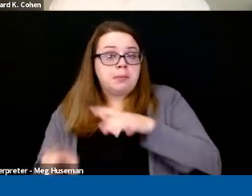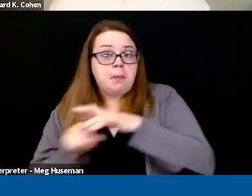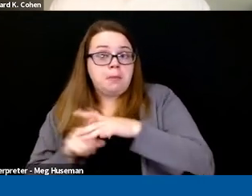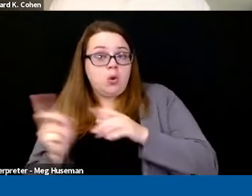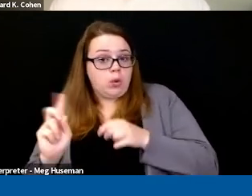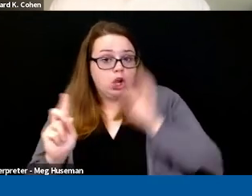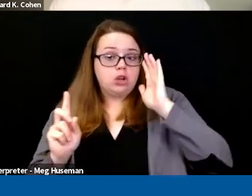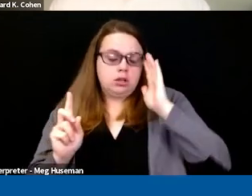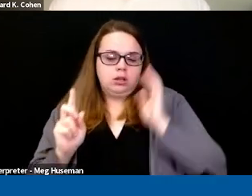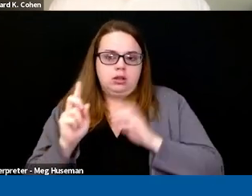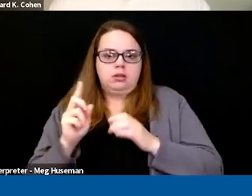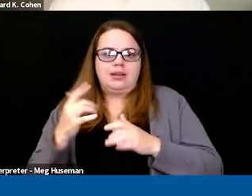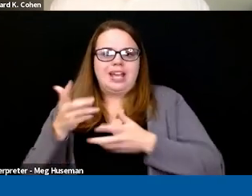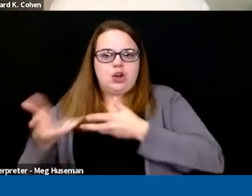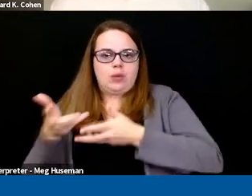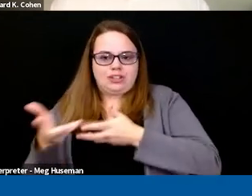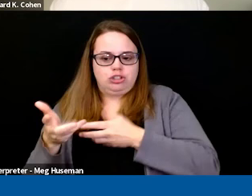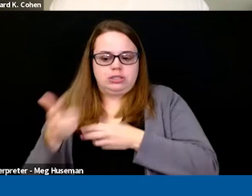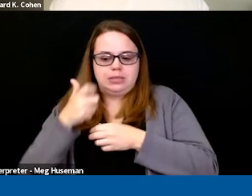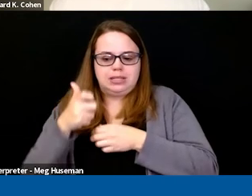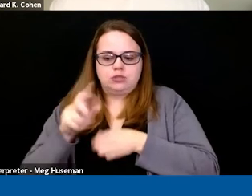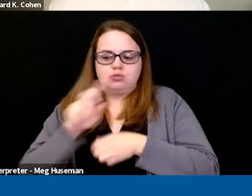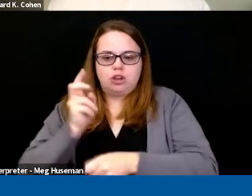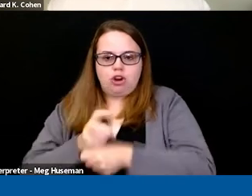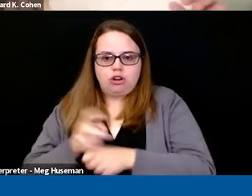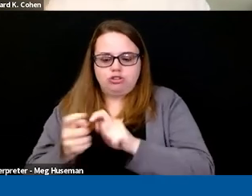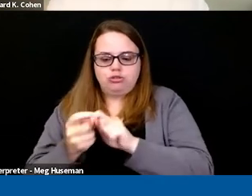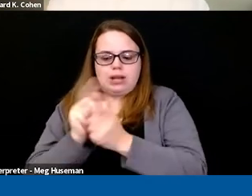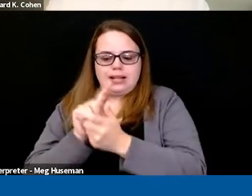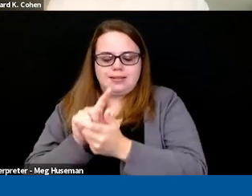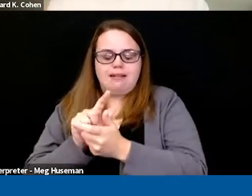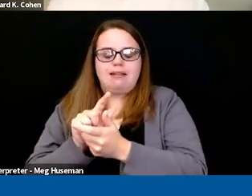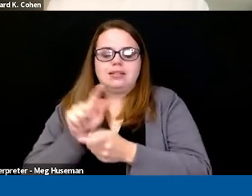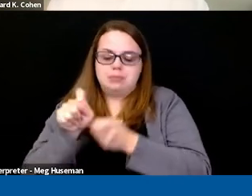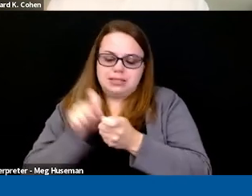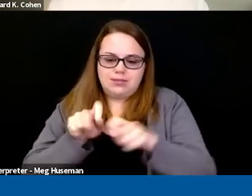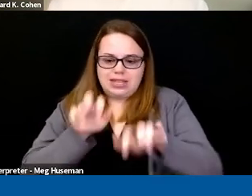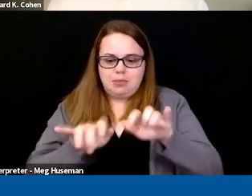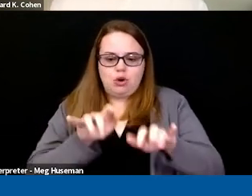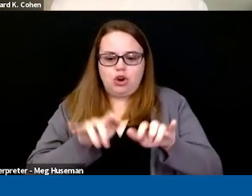usually happens around interactions because it's very hard to translate very specific keyboard interactions to swipes.